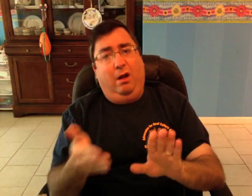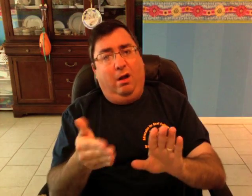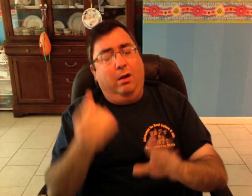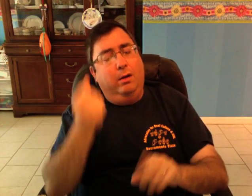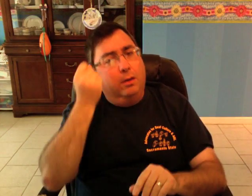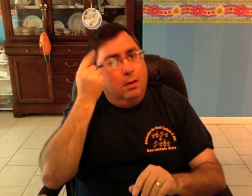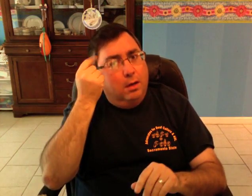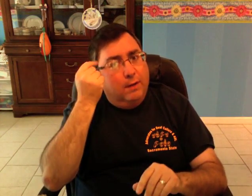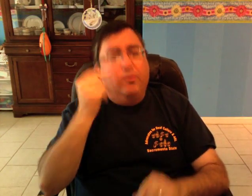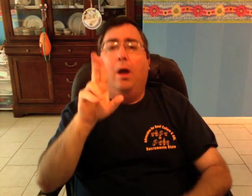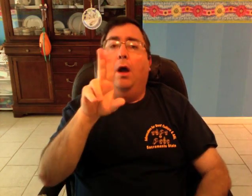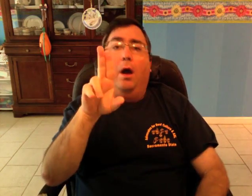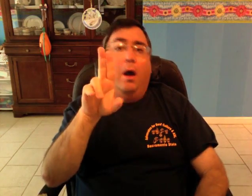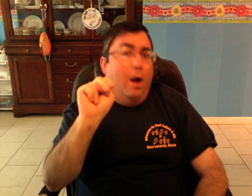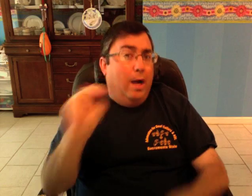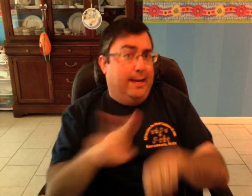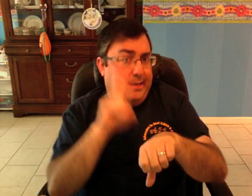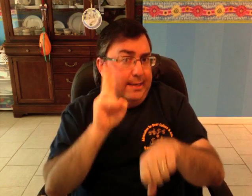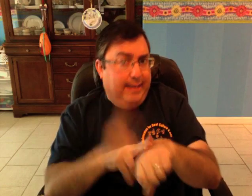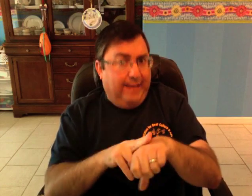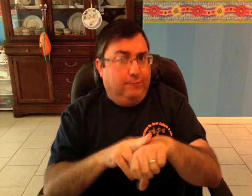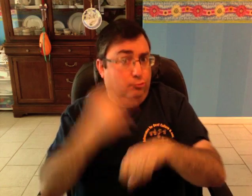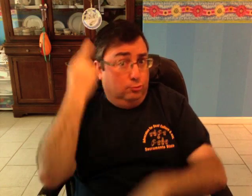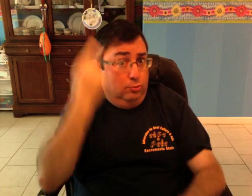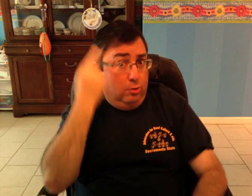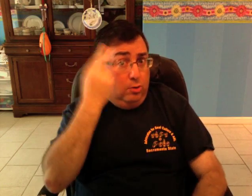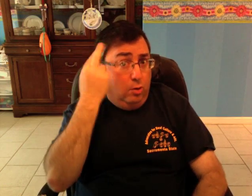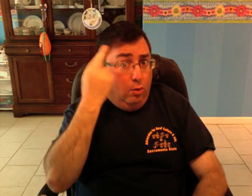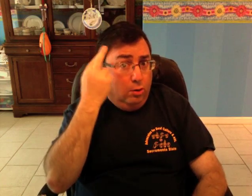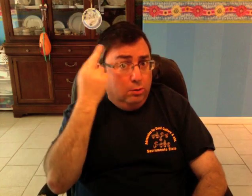When Deaf people die of unnatural causes,